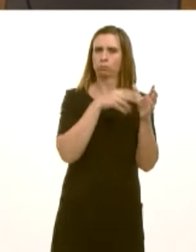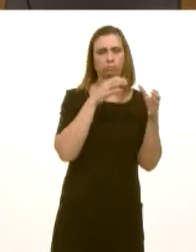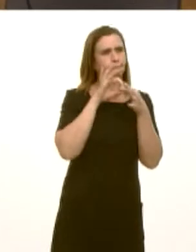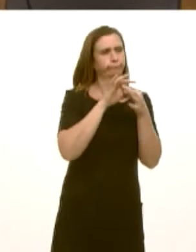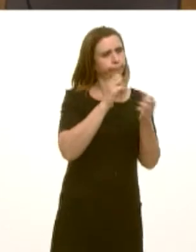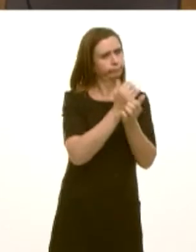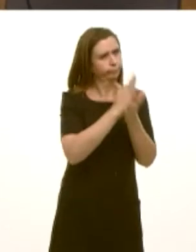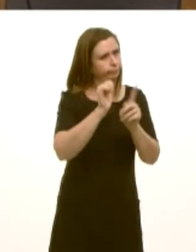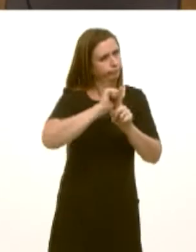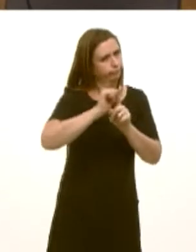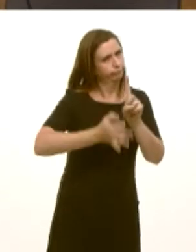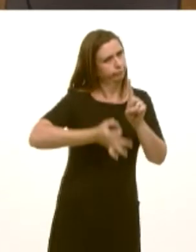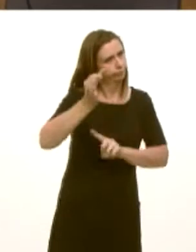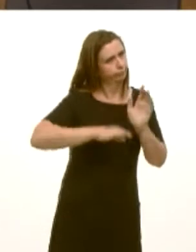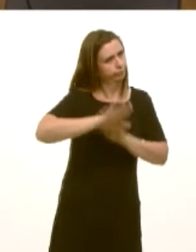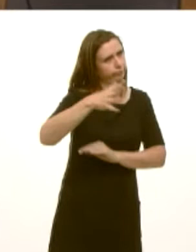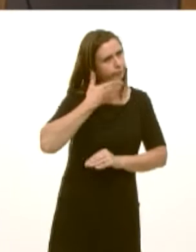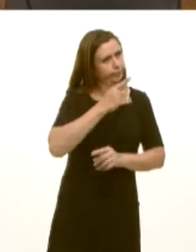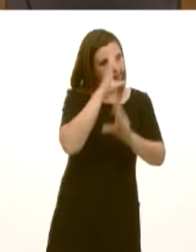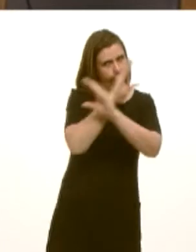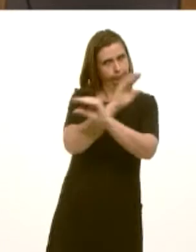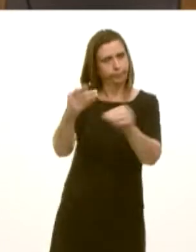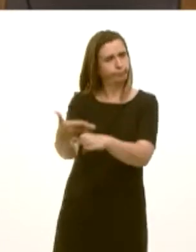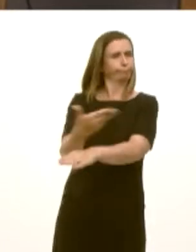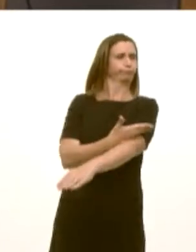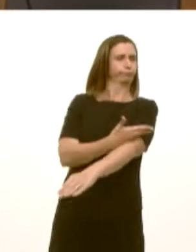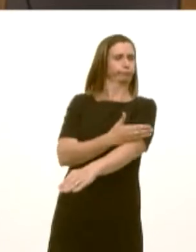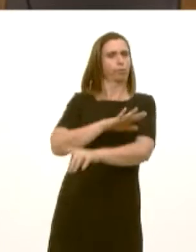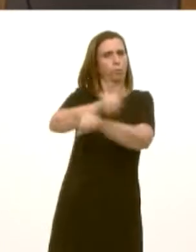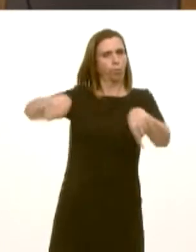in the future, and that sufficient notice is given when the event returns to Wales.